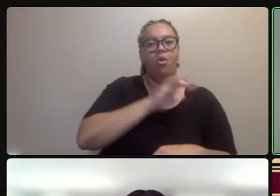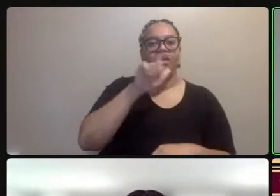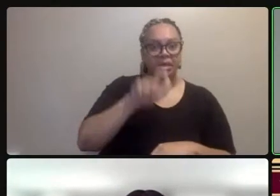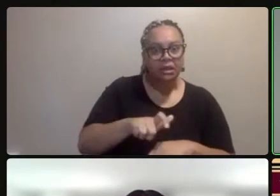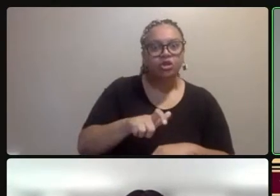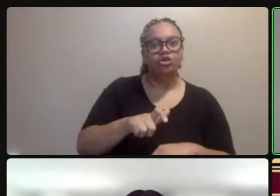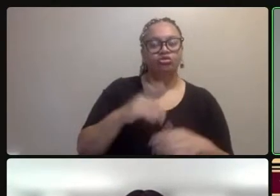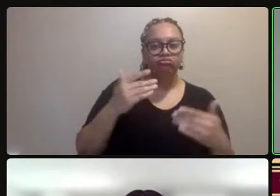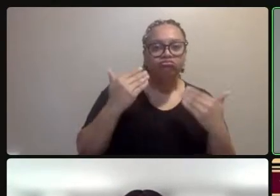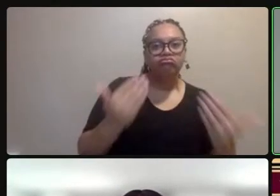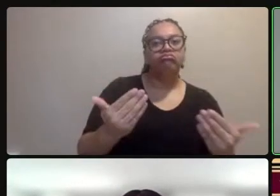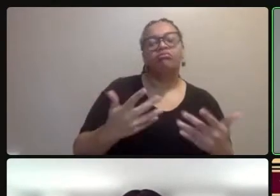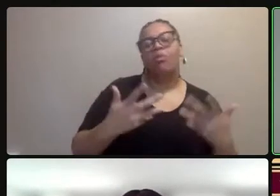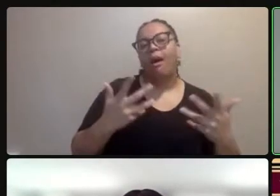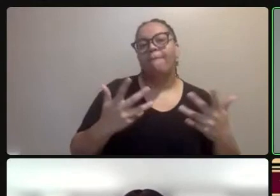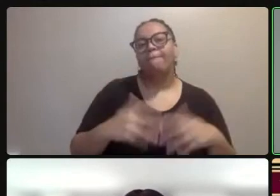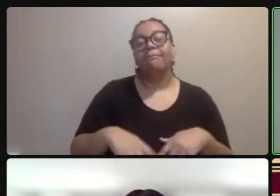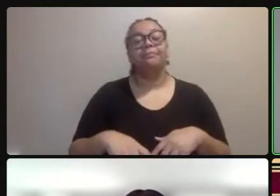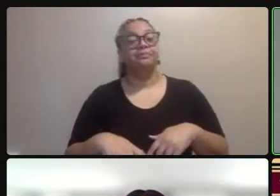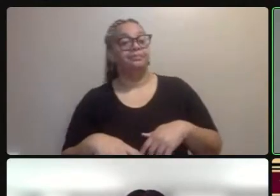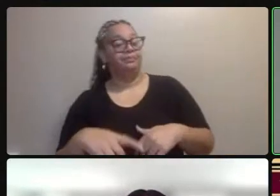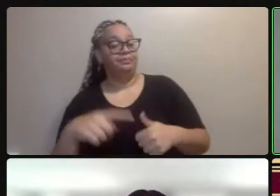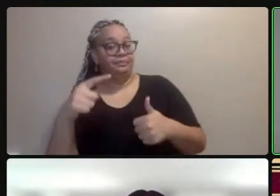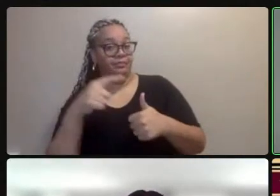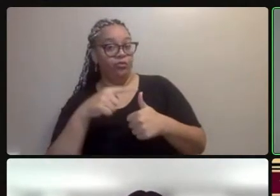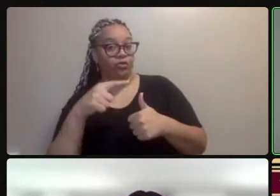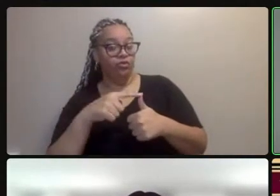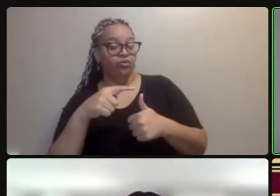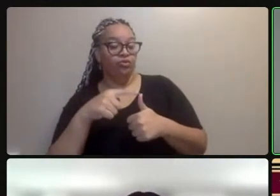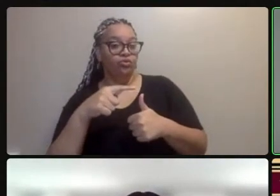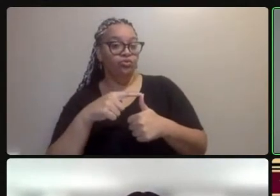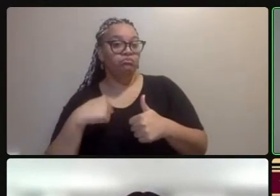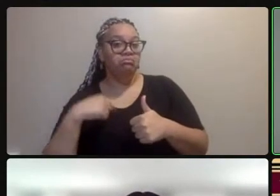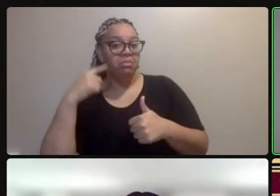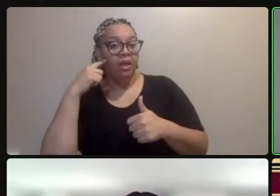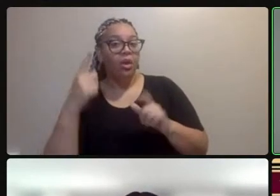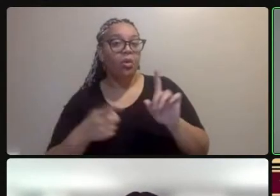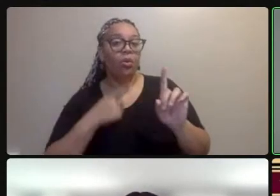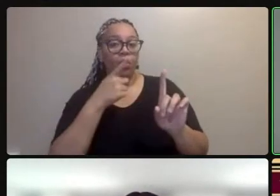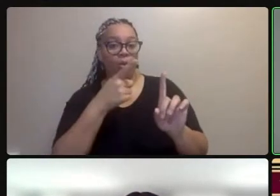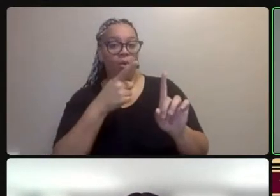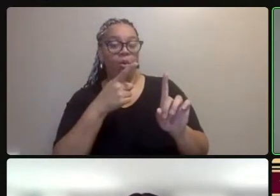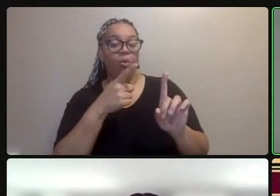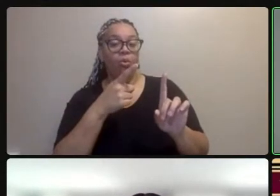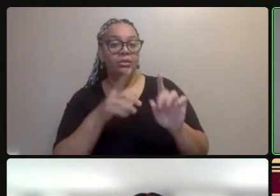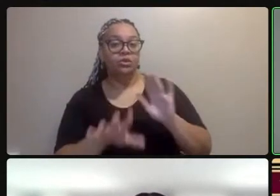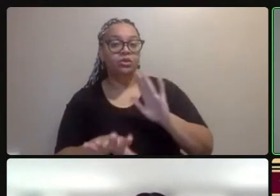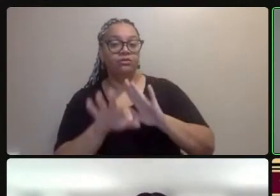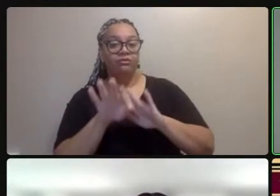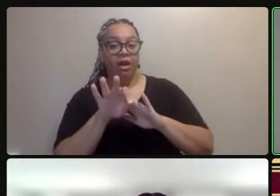KAISER, WHAT ARE THE THREE IMMEDIATE GOALS THE BOARD NEEDS